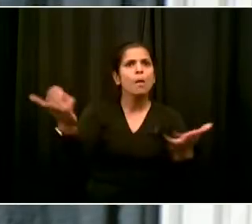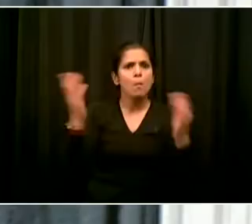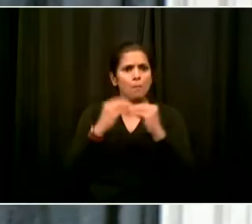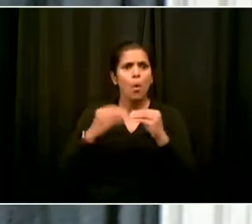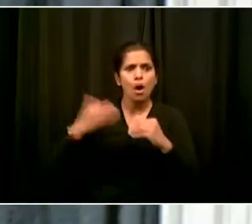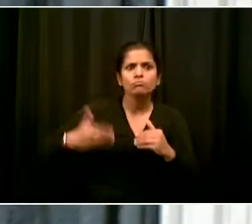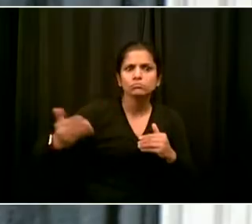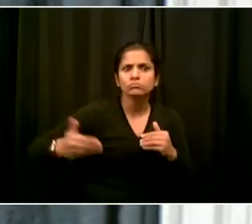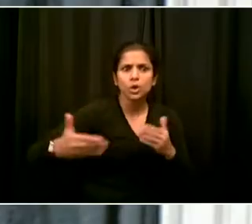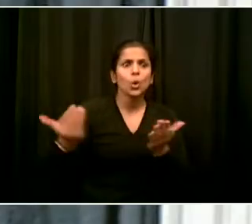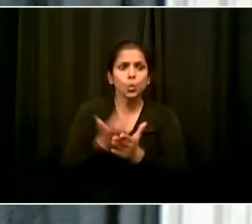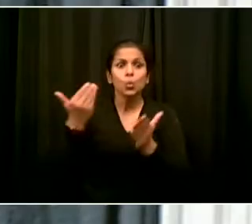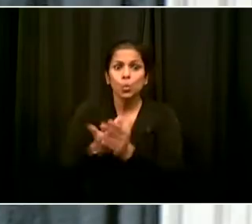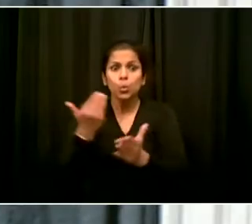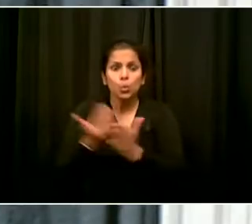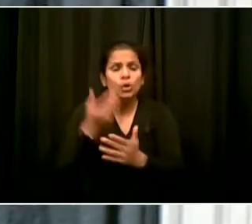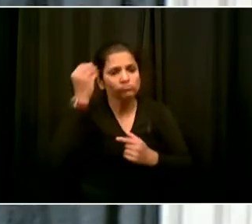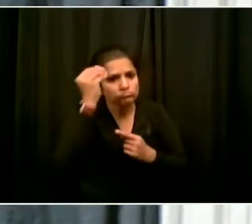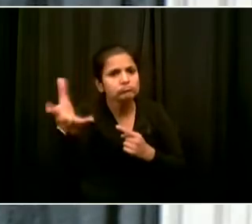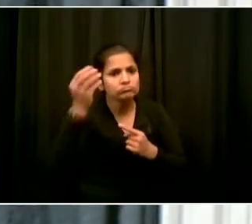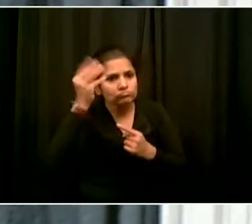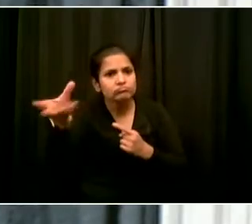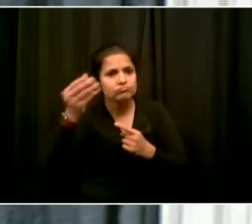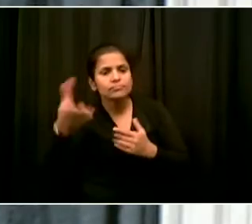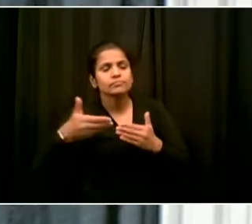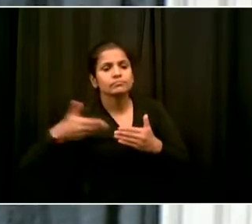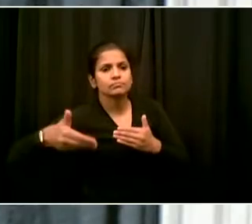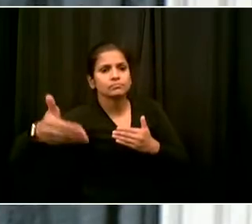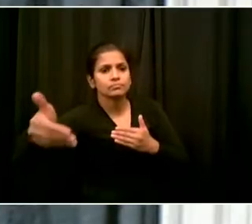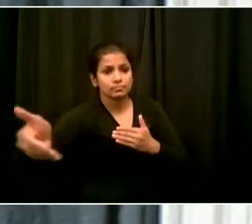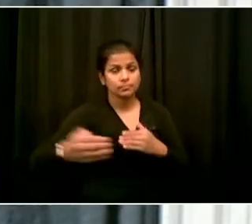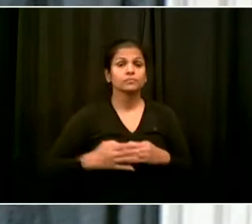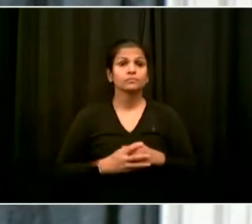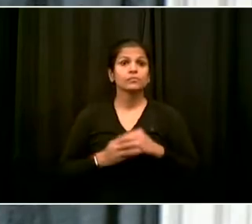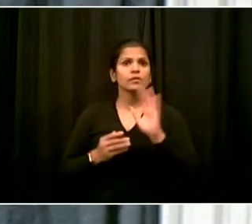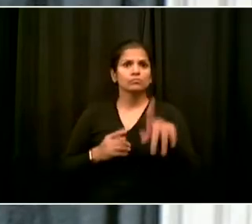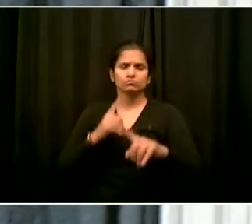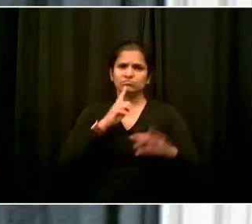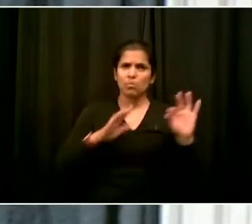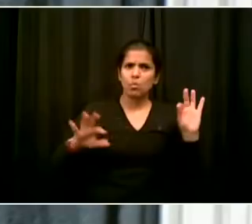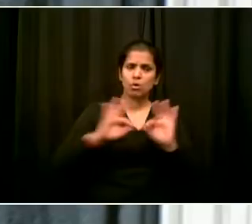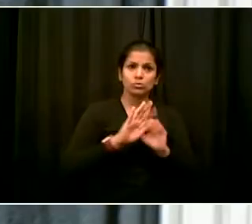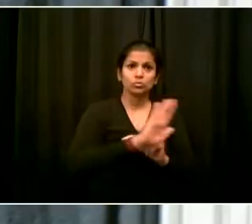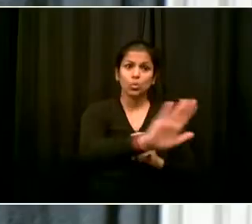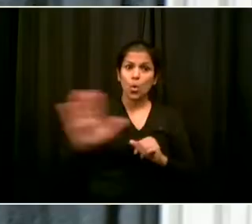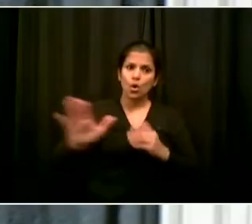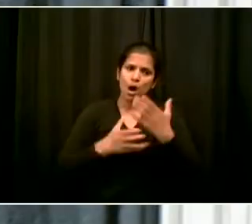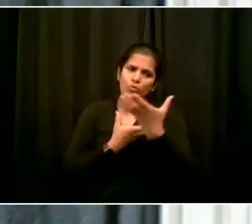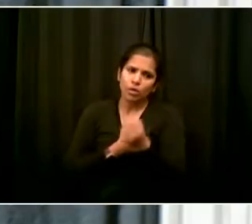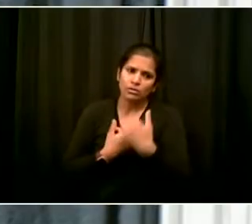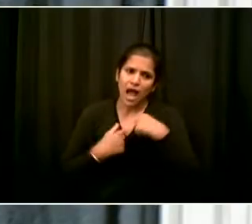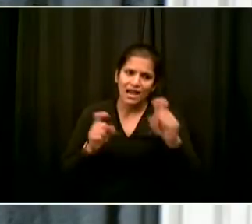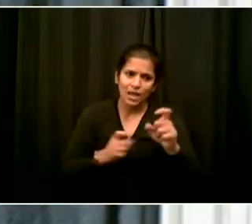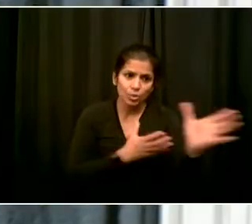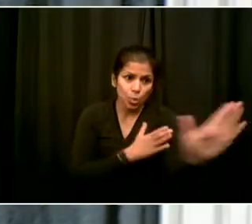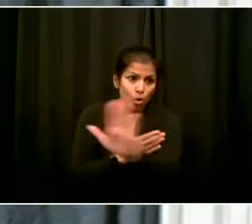PARTNERS, TO MAKE SURE REWE' DOING EVERYTHING WE CAN POSSIBLY DO TO BE WORTHY OF THE PUBLIC'S